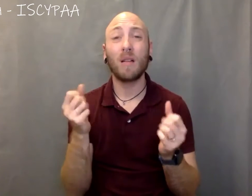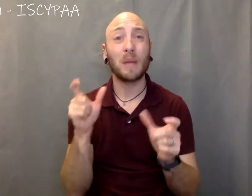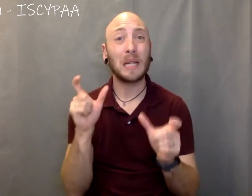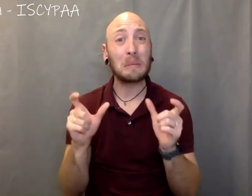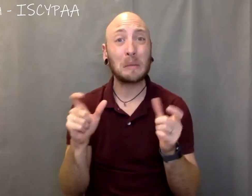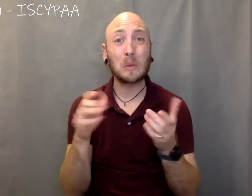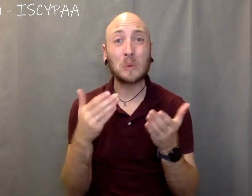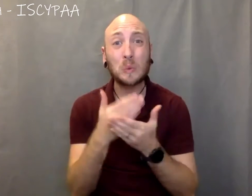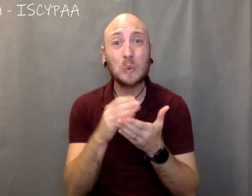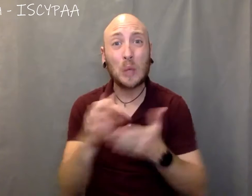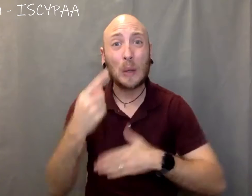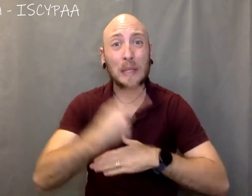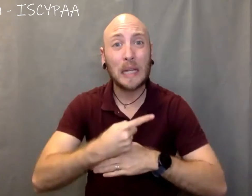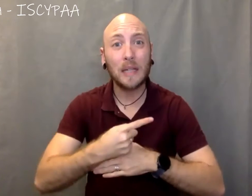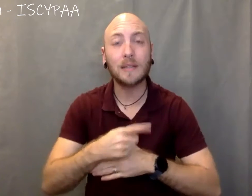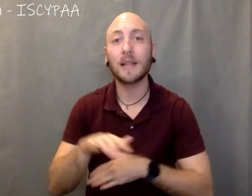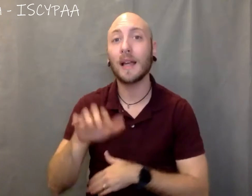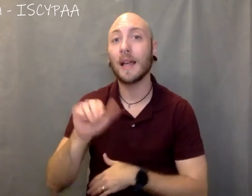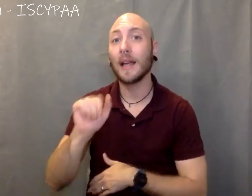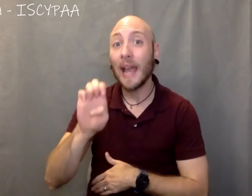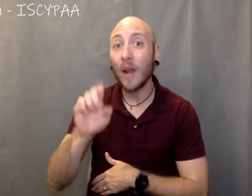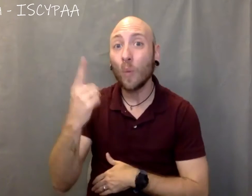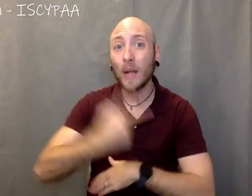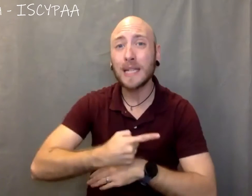I'm going to point out {friend} with one day. That's amazing. You know,